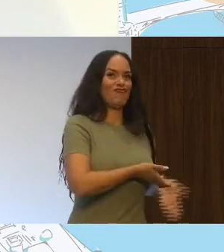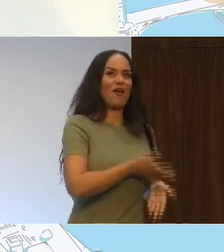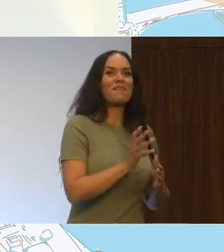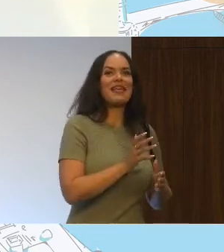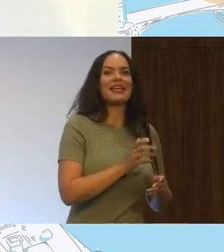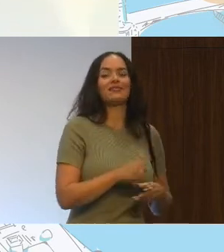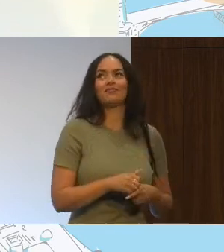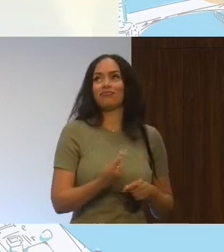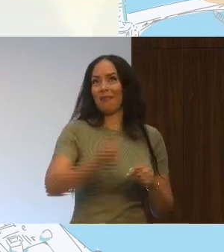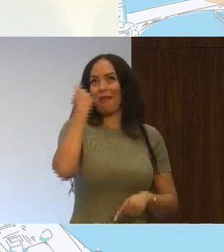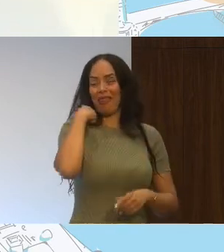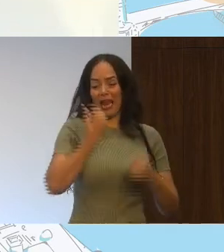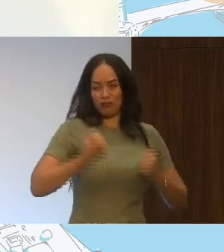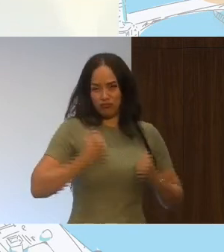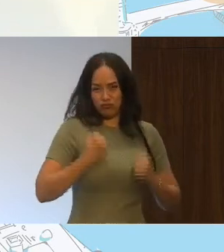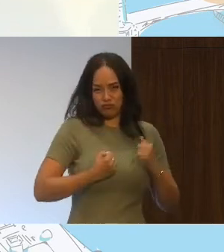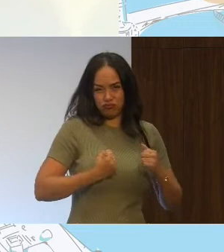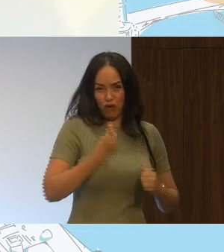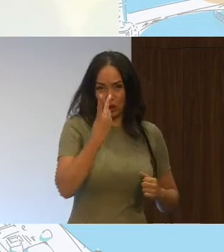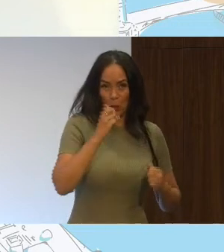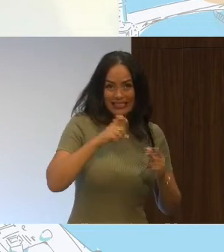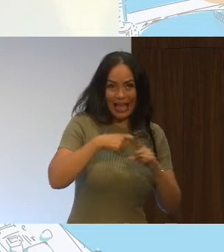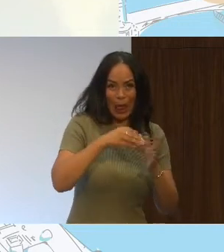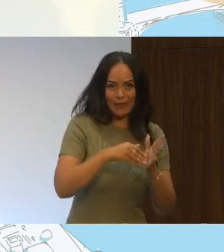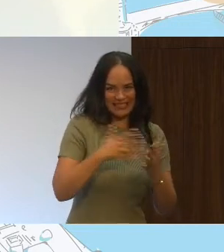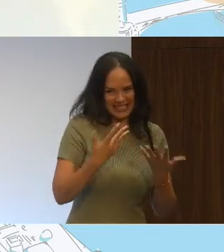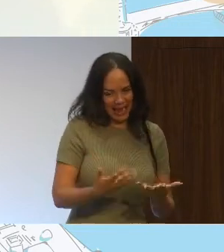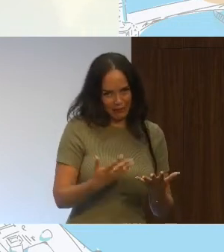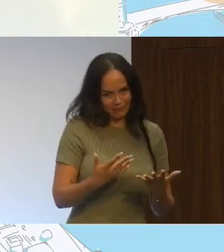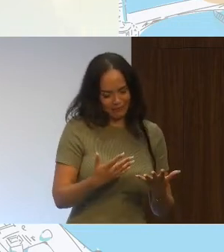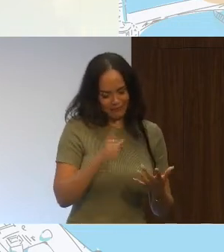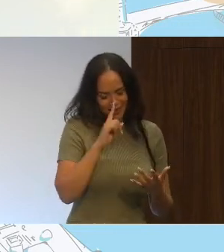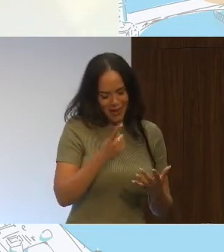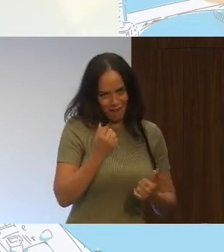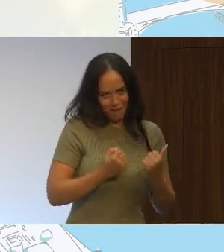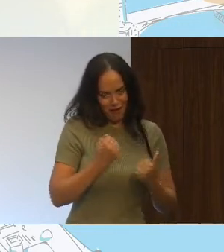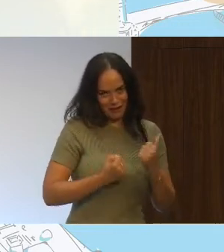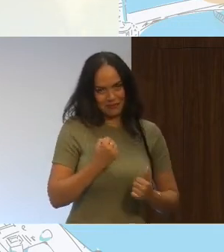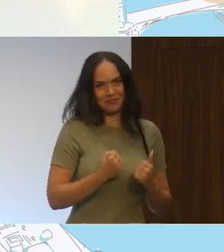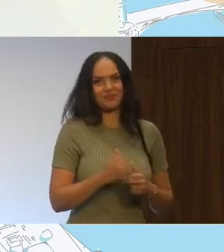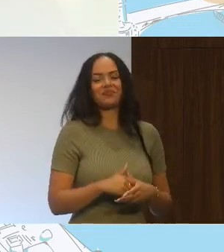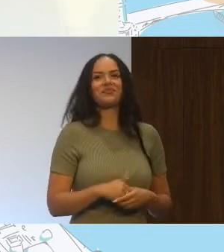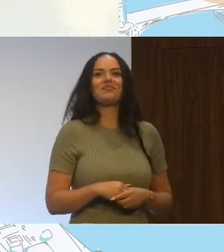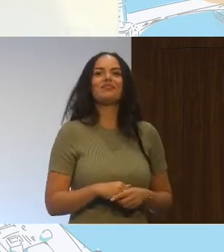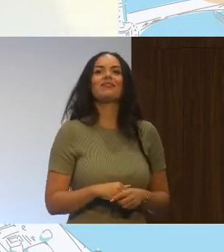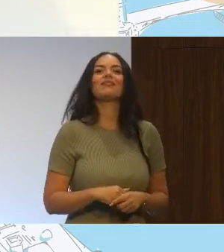20 kilometers at pace now, not so much, but so I wanted the time and I went and I went to see him